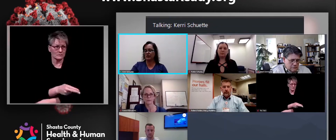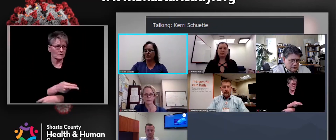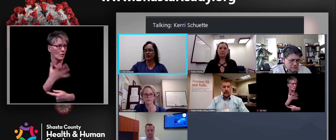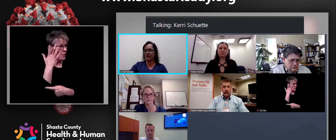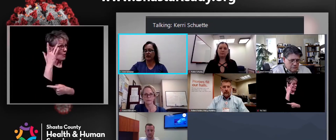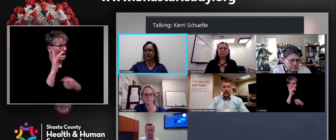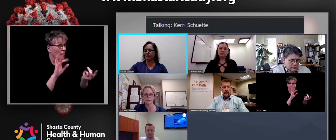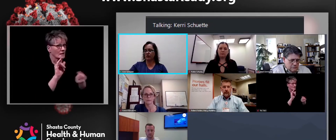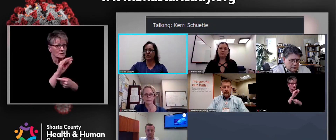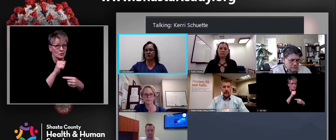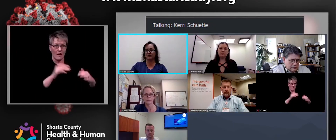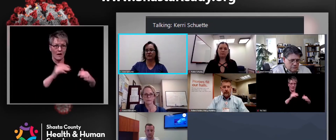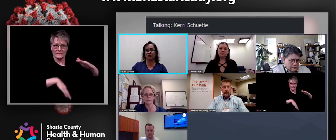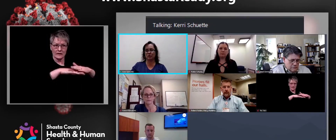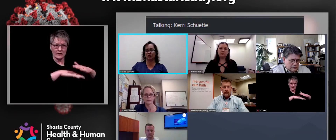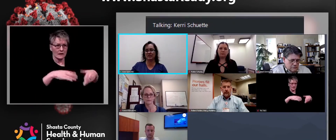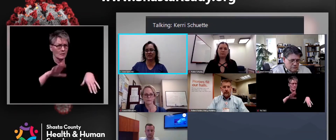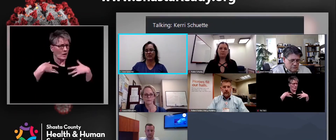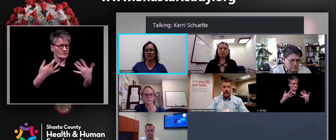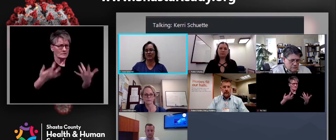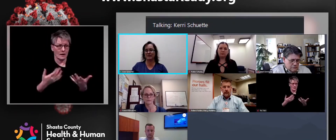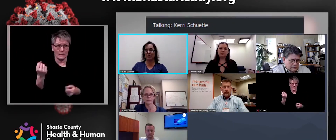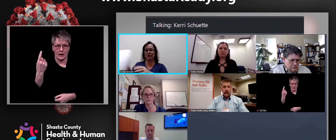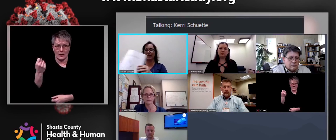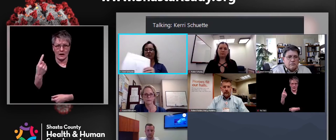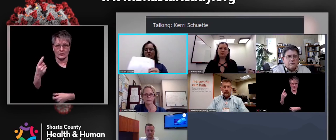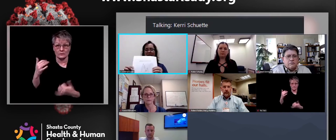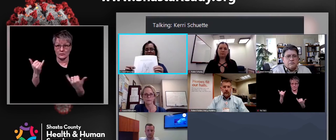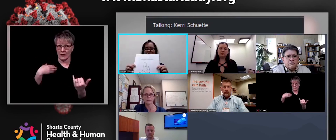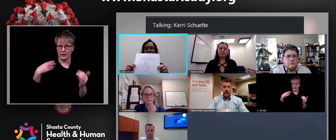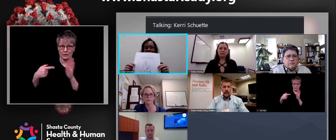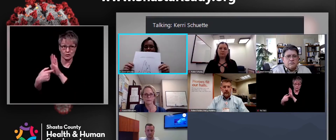And so I'm going to use a visual to see if maybe this is helpful. And I know you can't